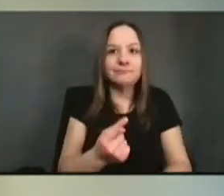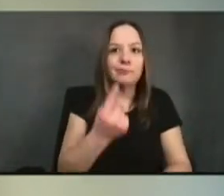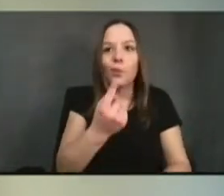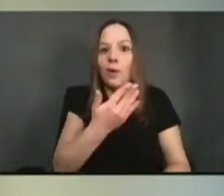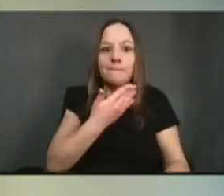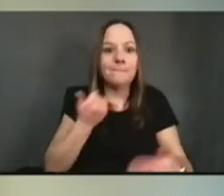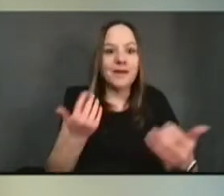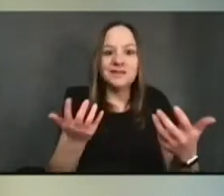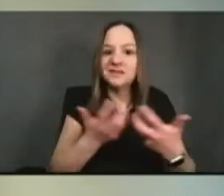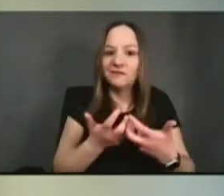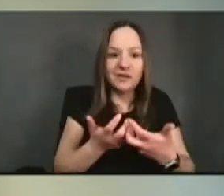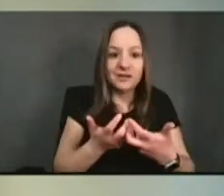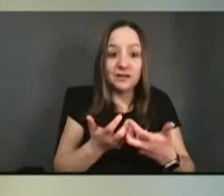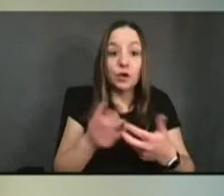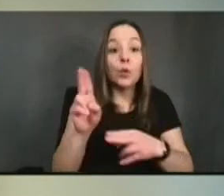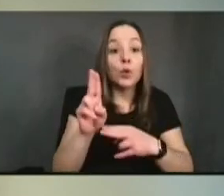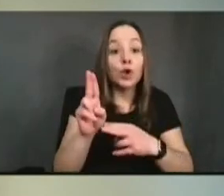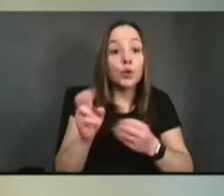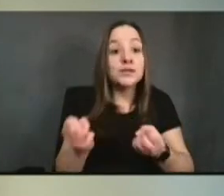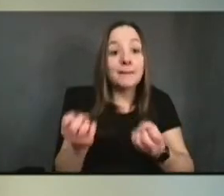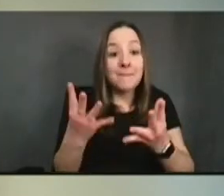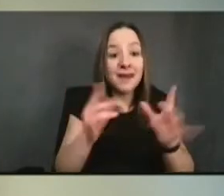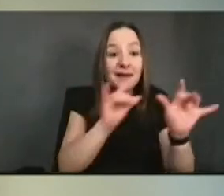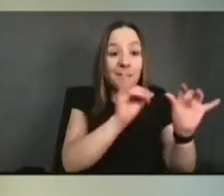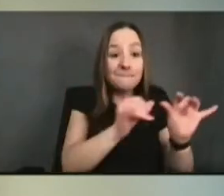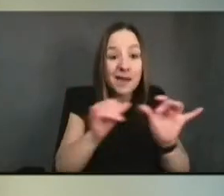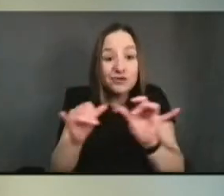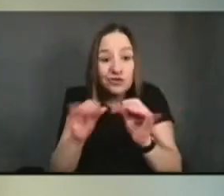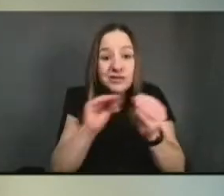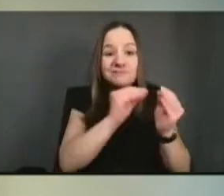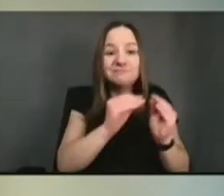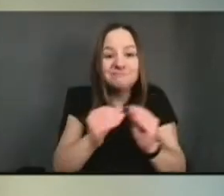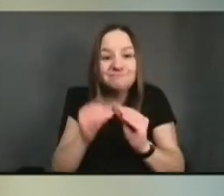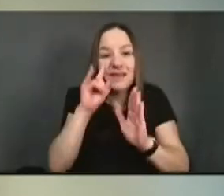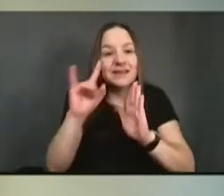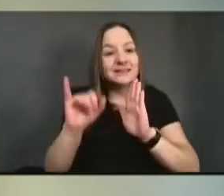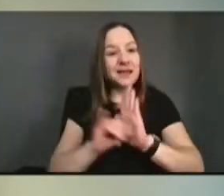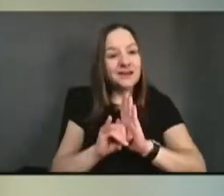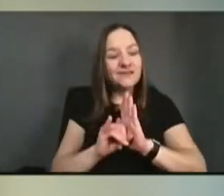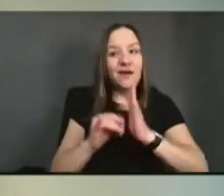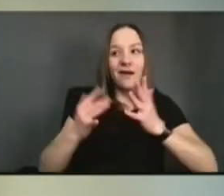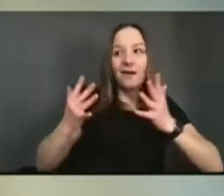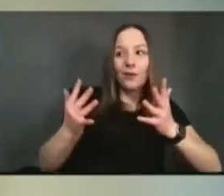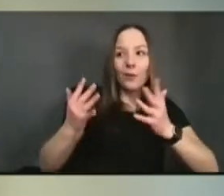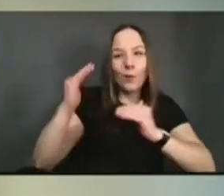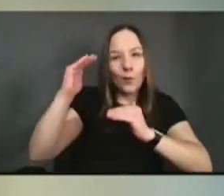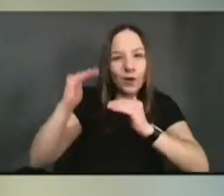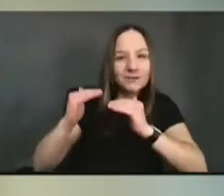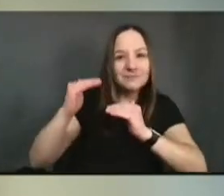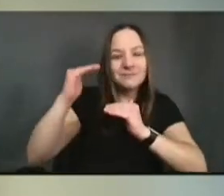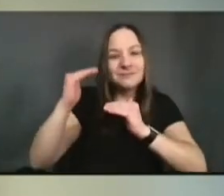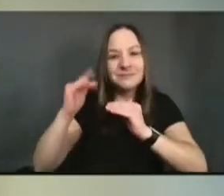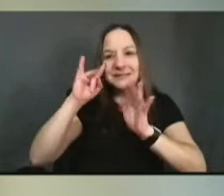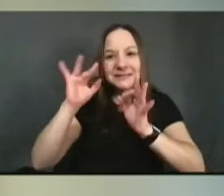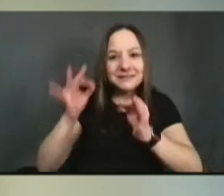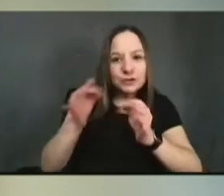one best fit scenario. We look at many metrics to identify